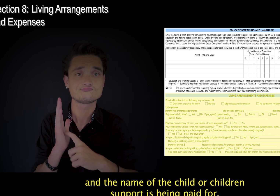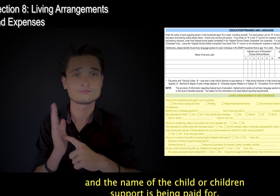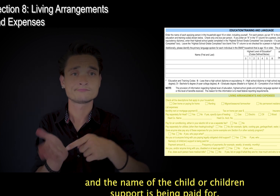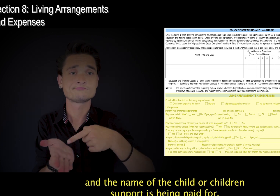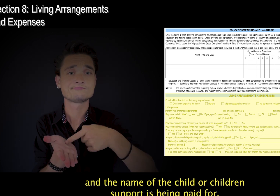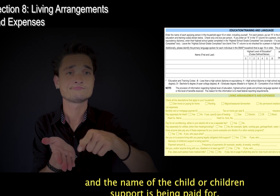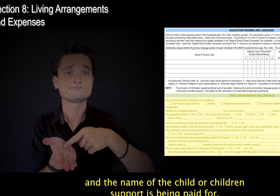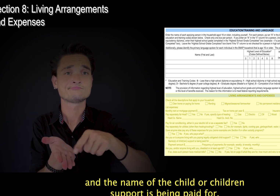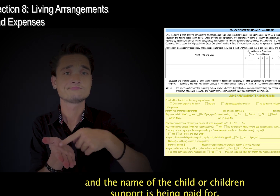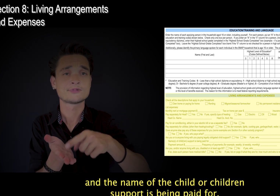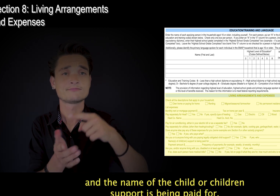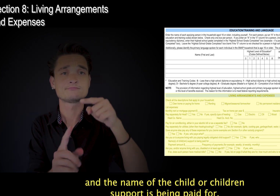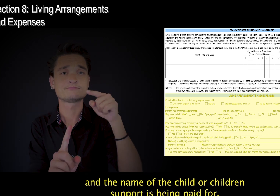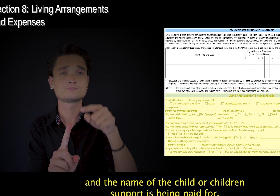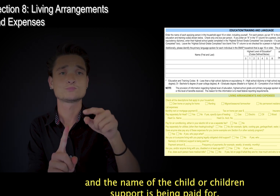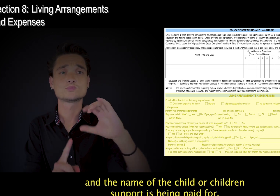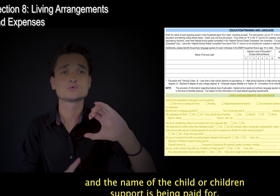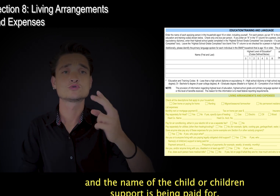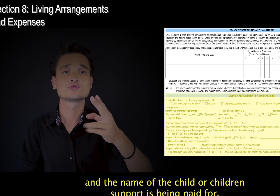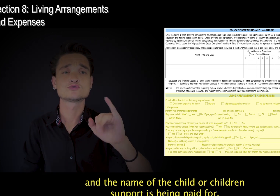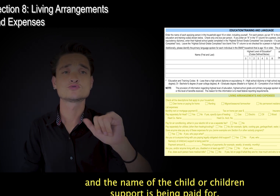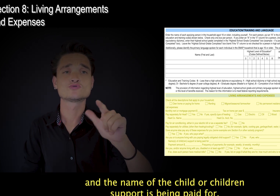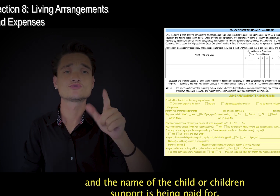and the name of the child or children support is being paid for.